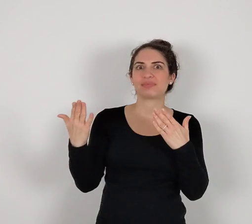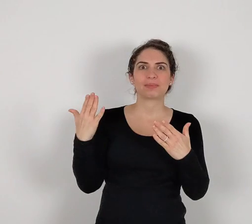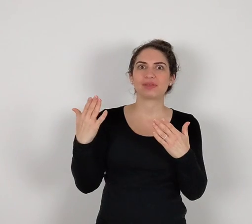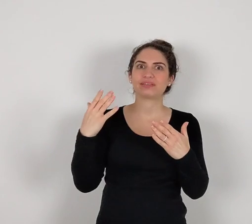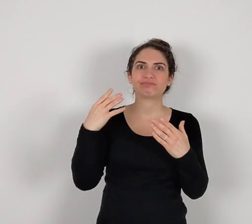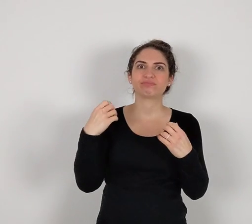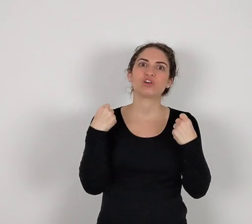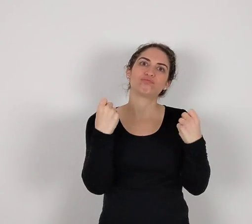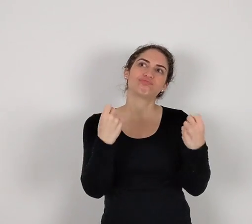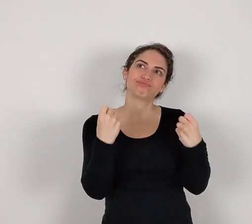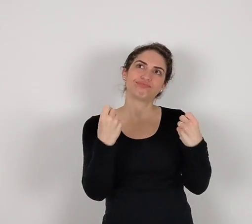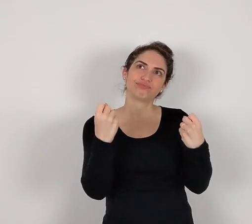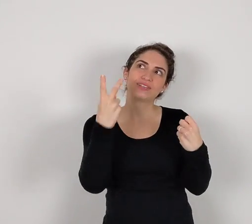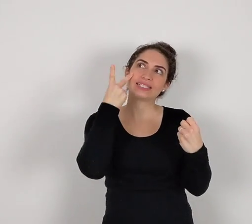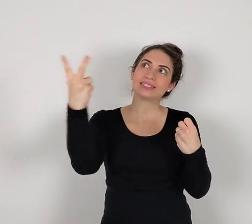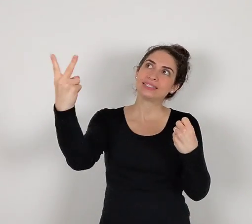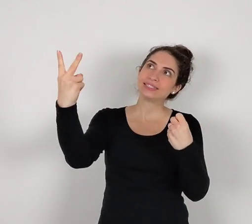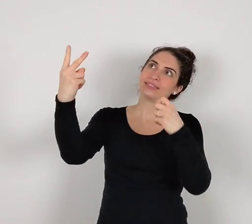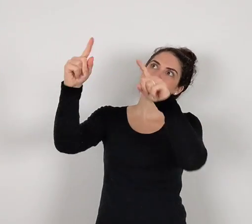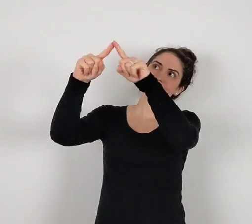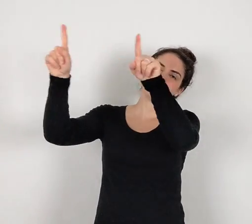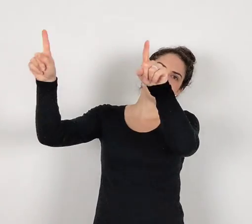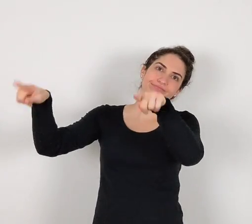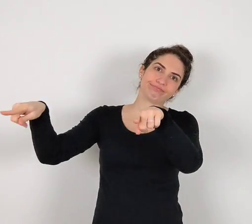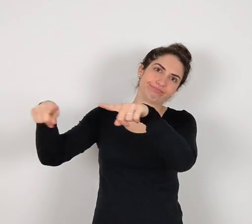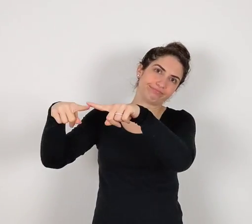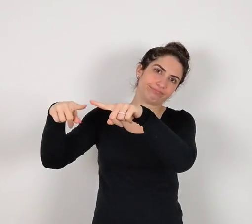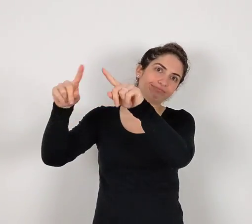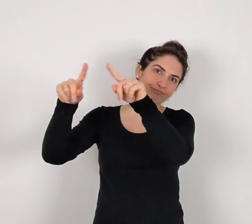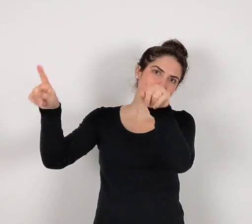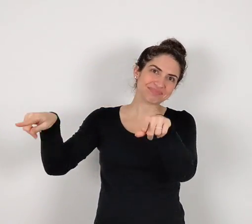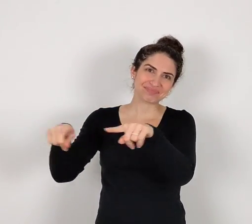Maybe, if you're driving, you look up and see a sign. Sign.